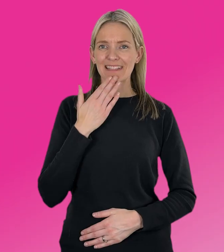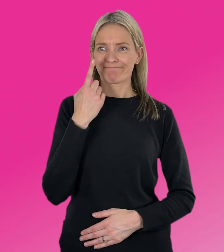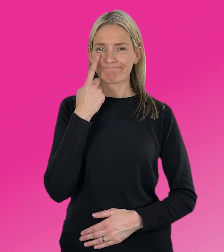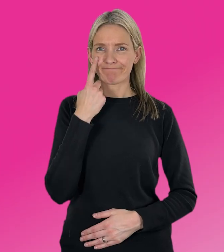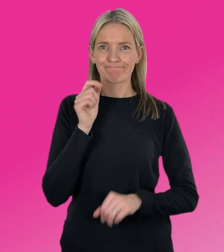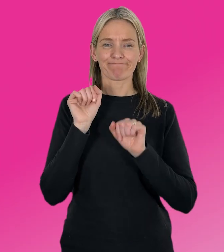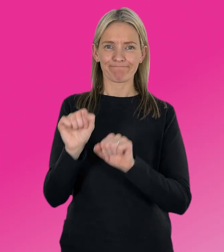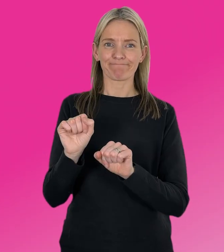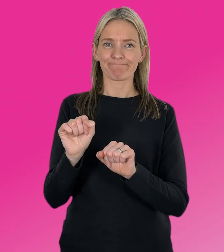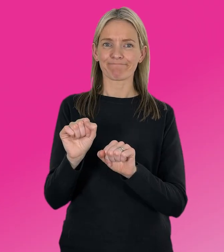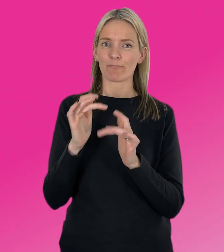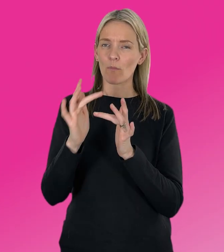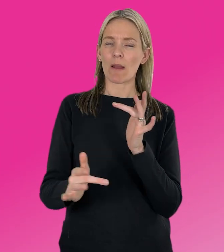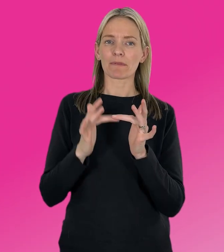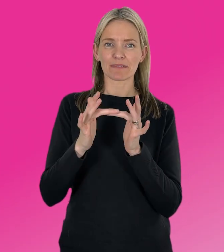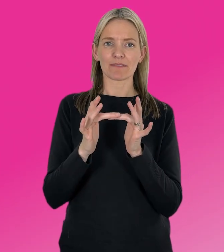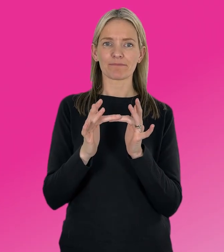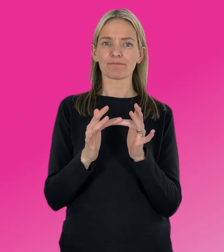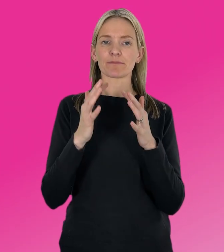Please go to: